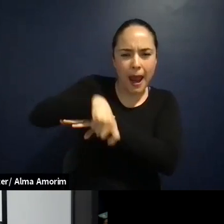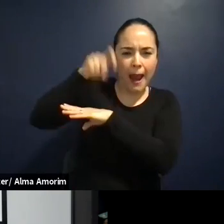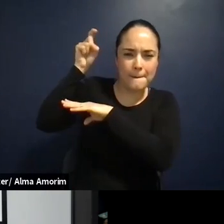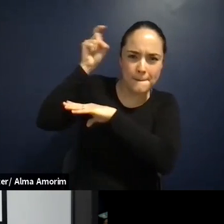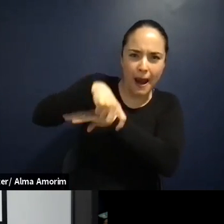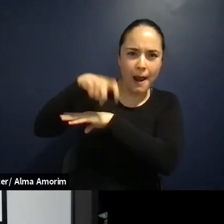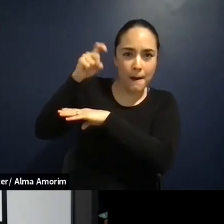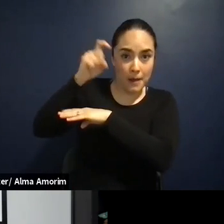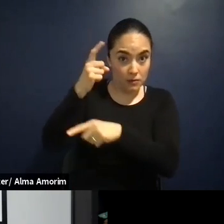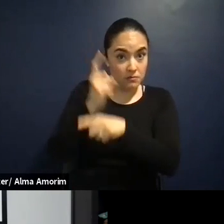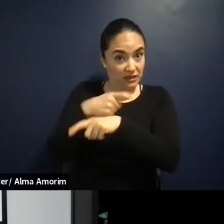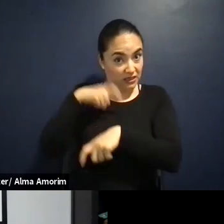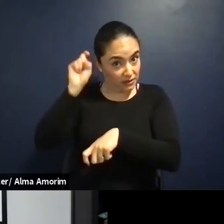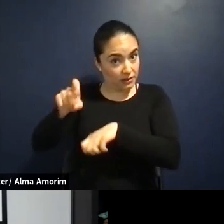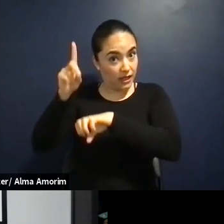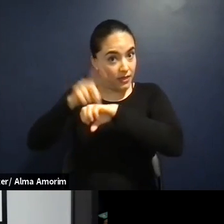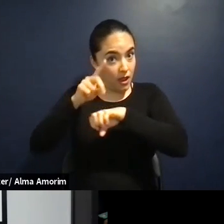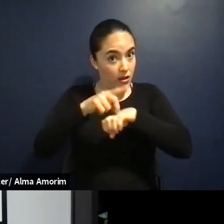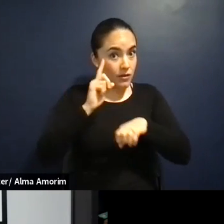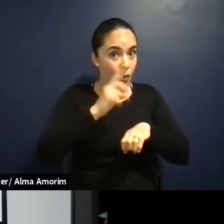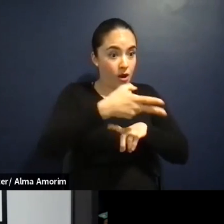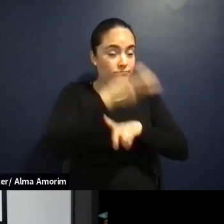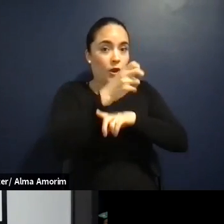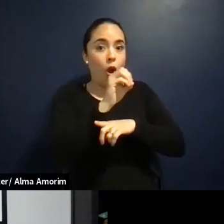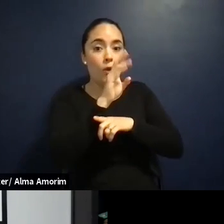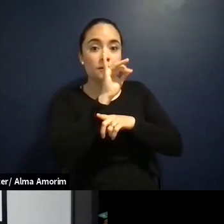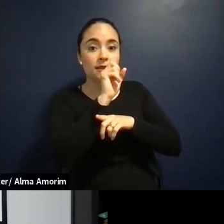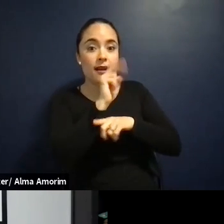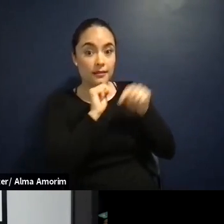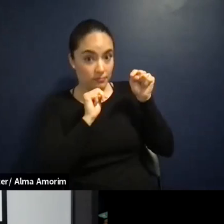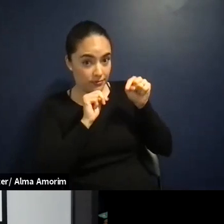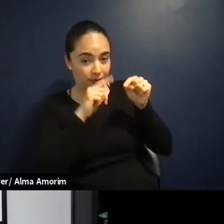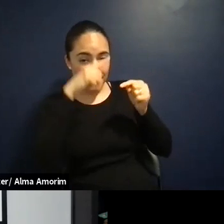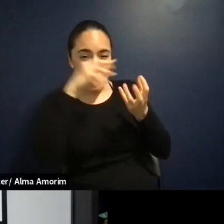Certainly basalts and obsidians are quite hard. You know, all the rocks that